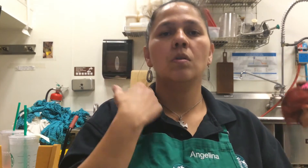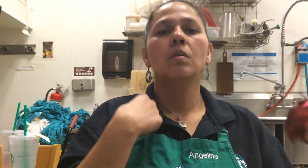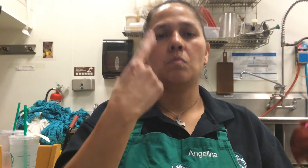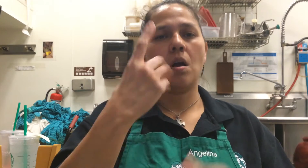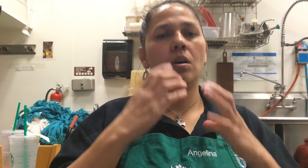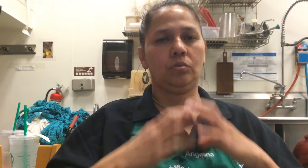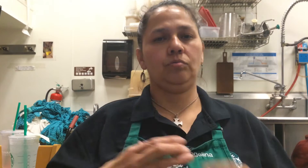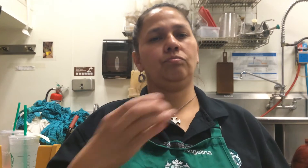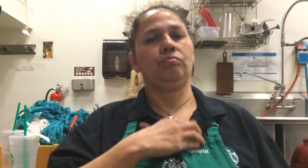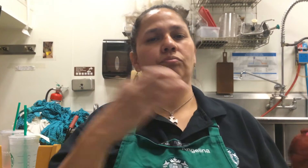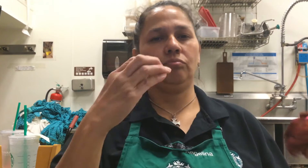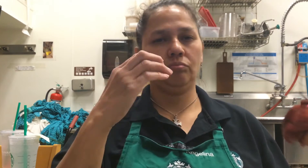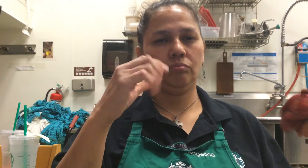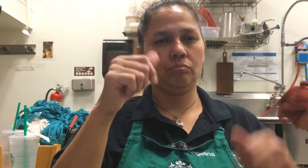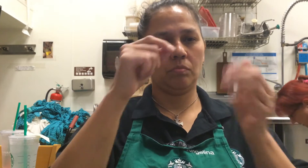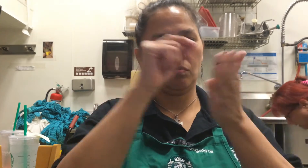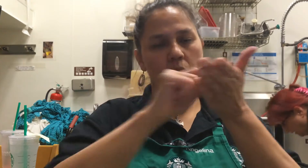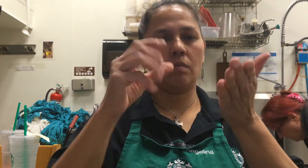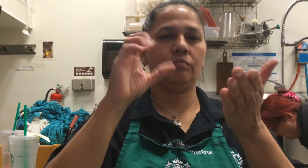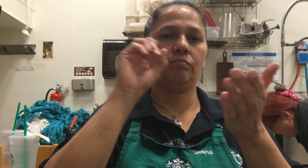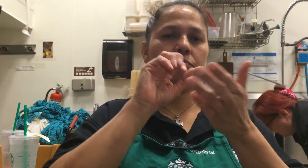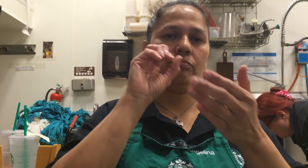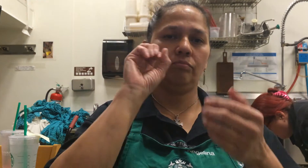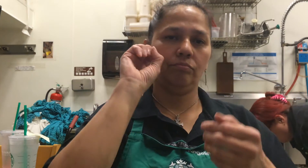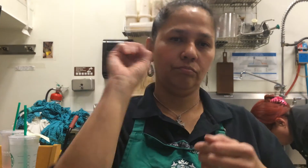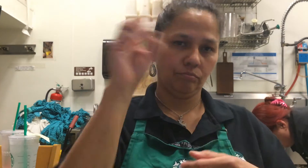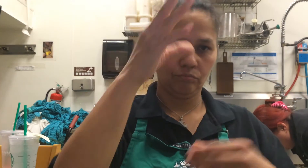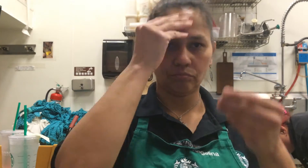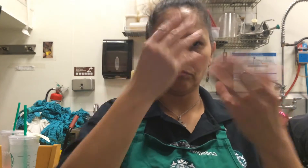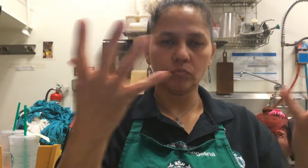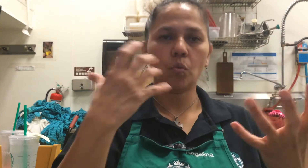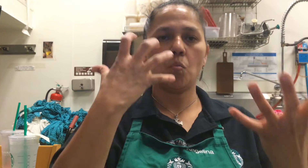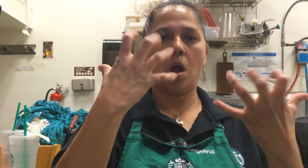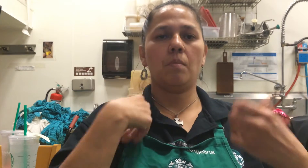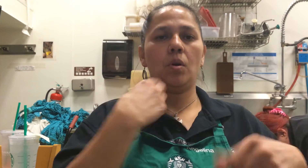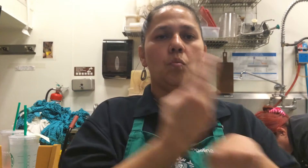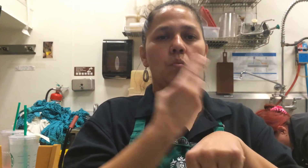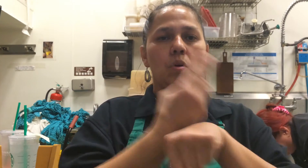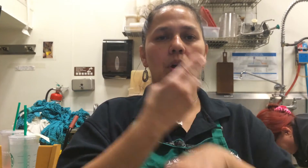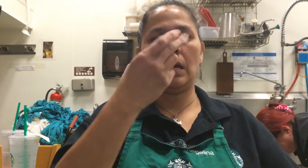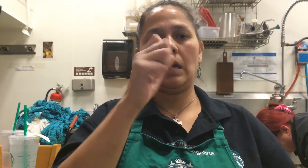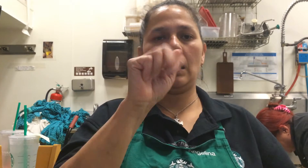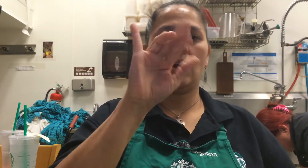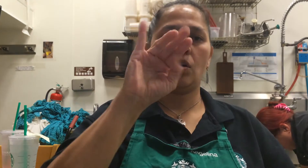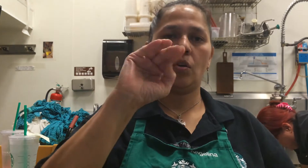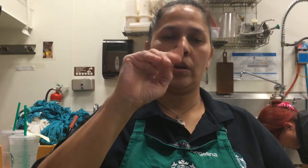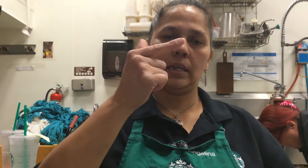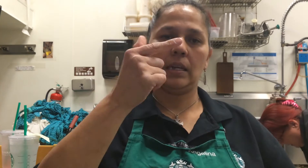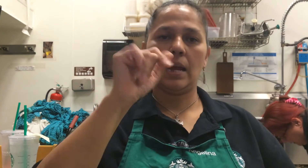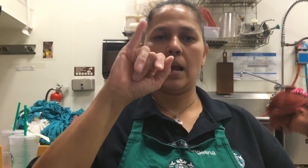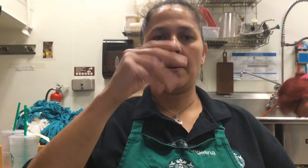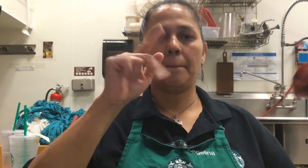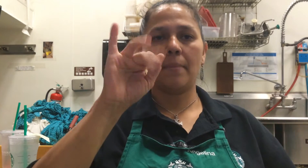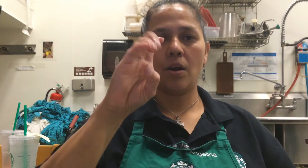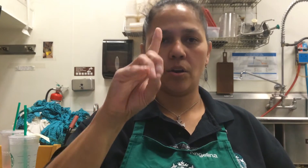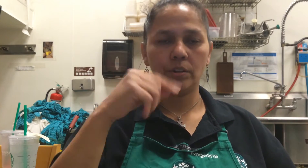one of our customer wrote a complaint that I should wear a pin where it says: hearing impaired.